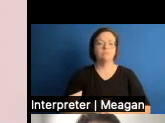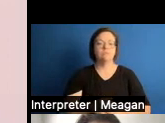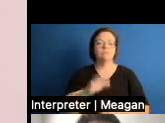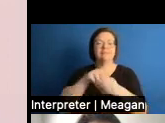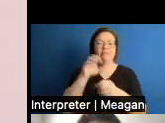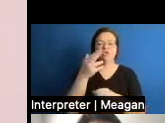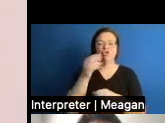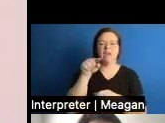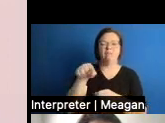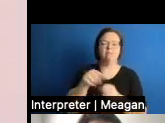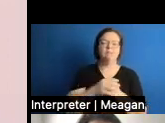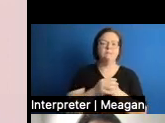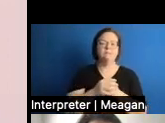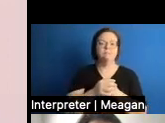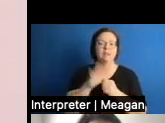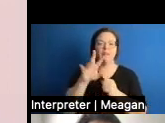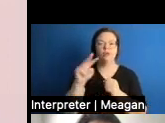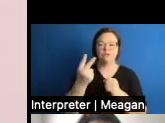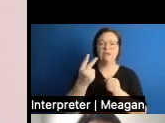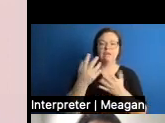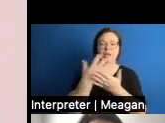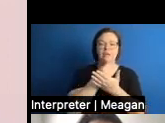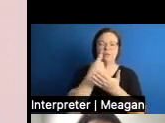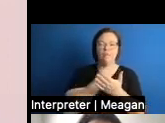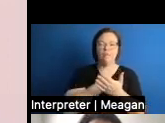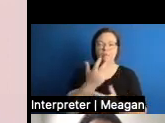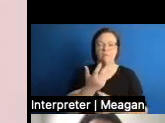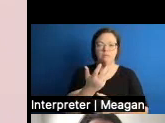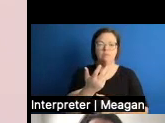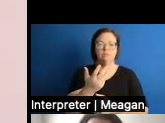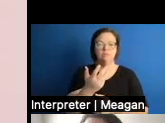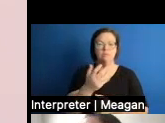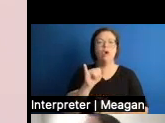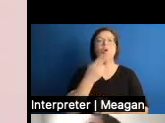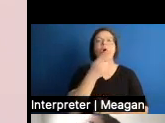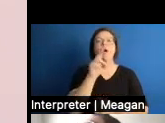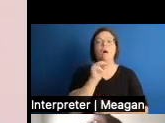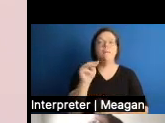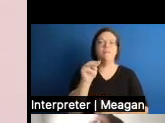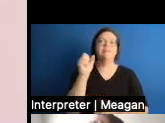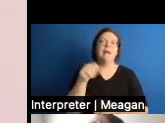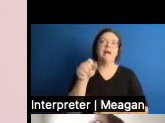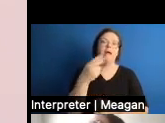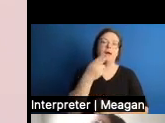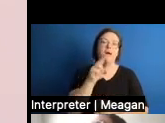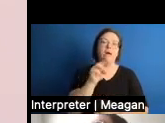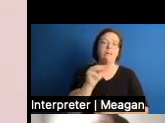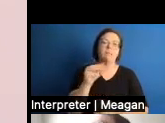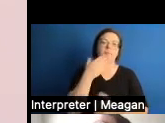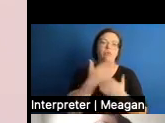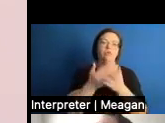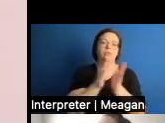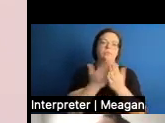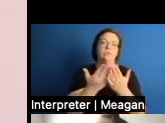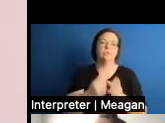It's their second collection of poems, and Oh, Home. Yeah, yeah, Home is a phenomenal book. Yeah.